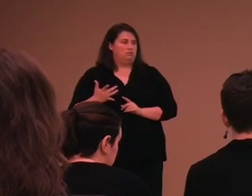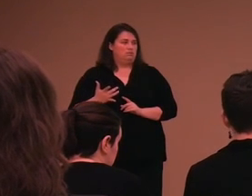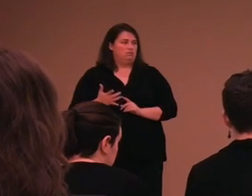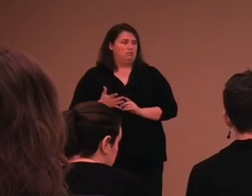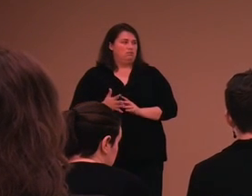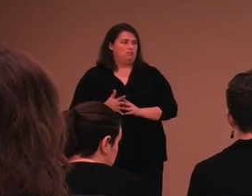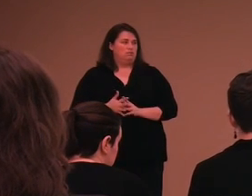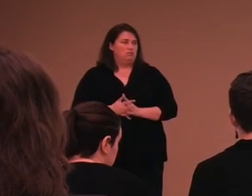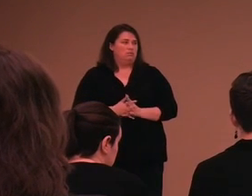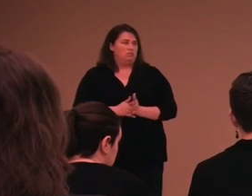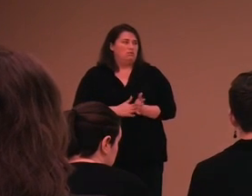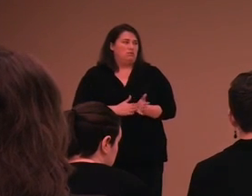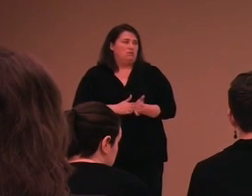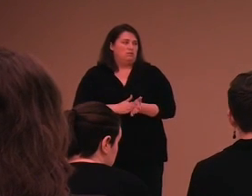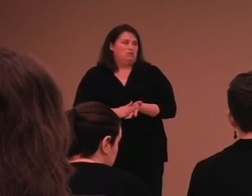Typically a deaf person